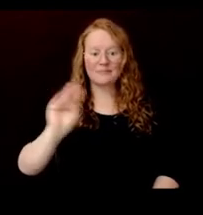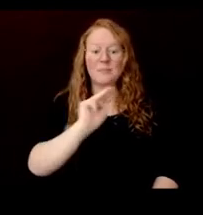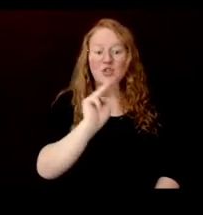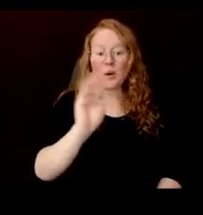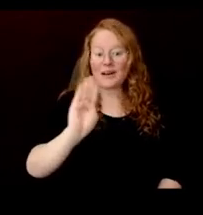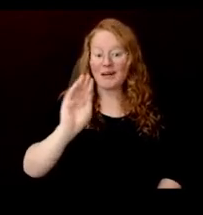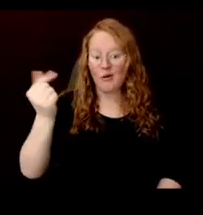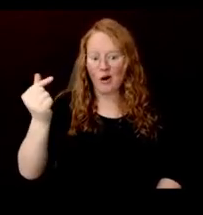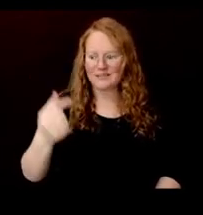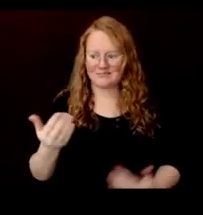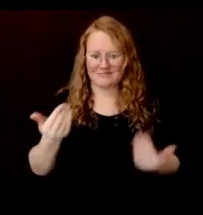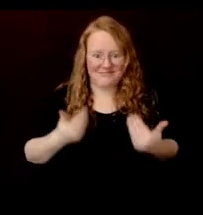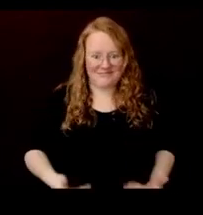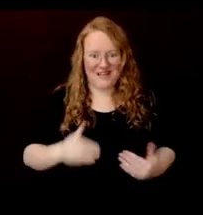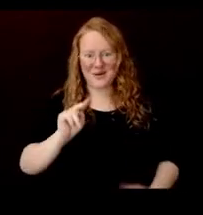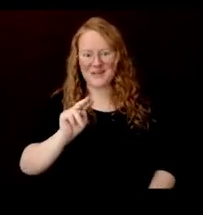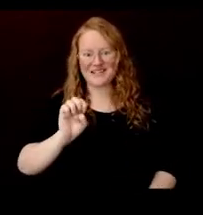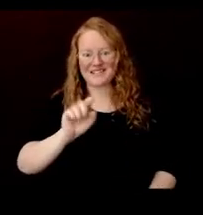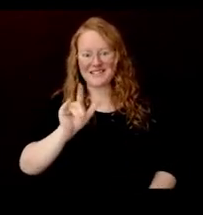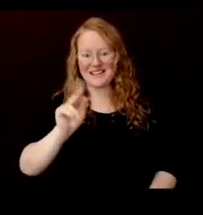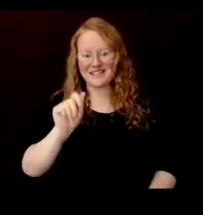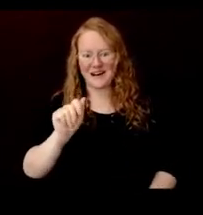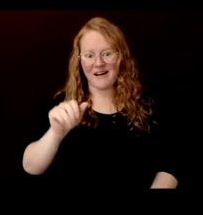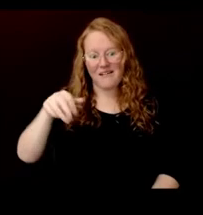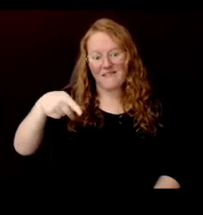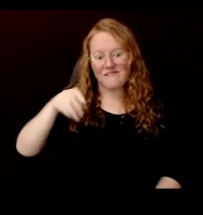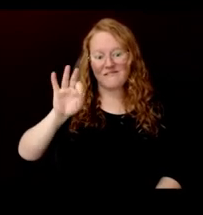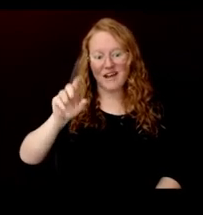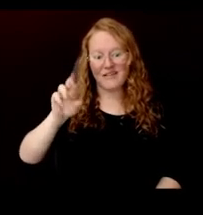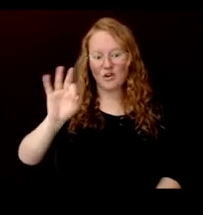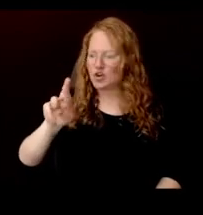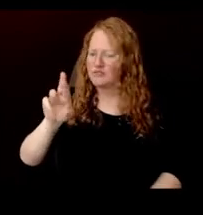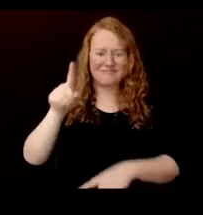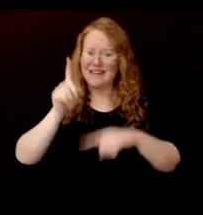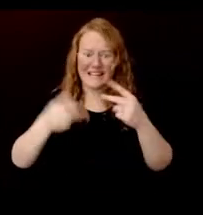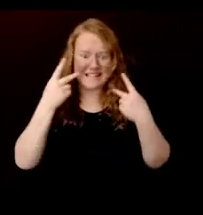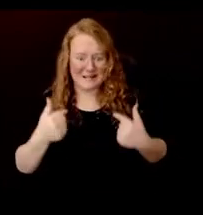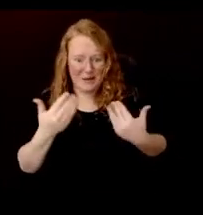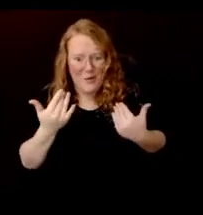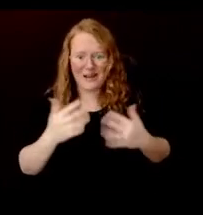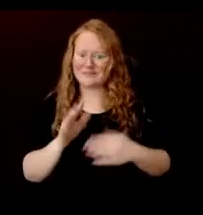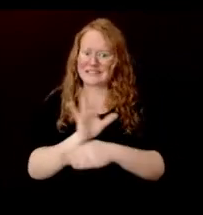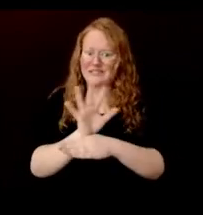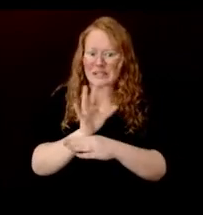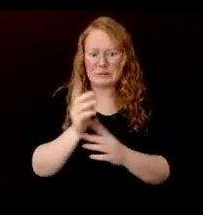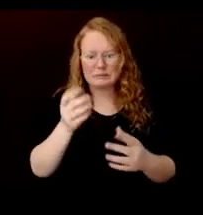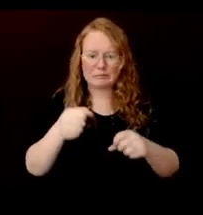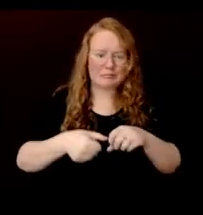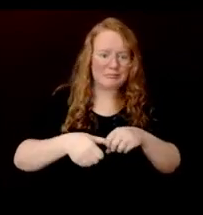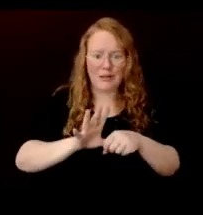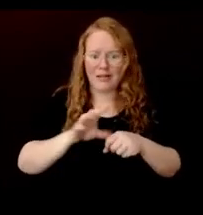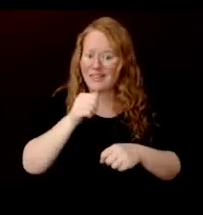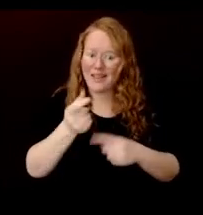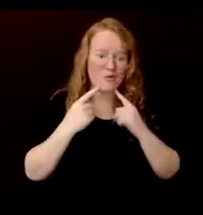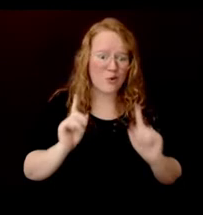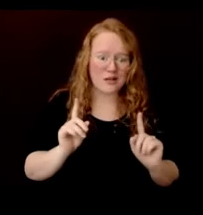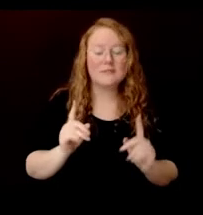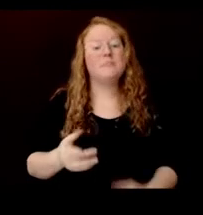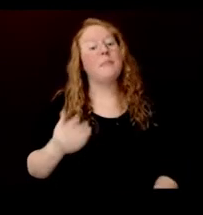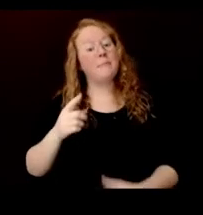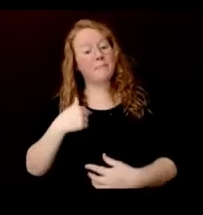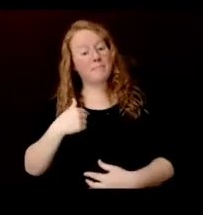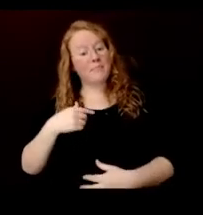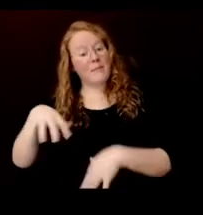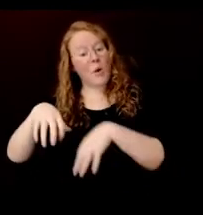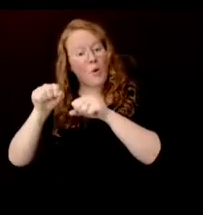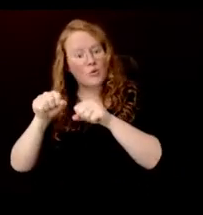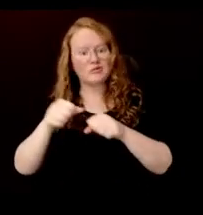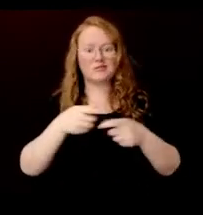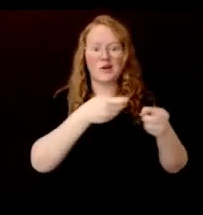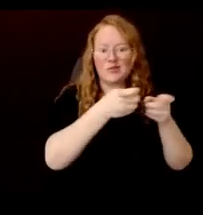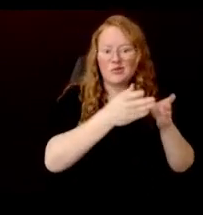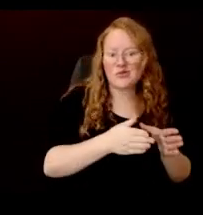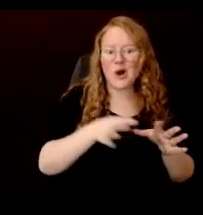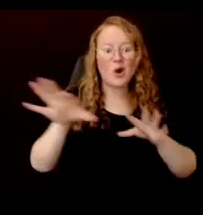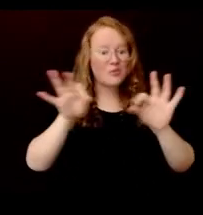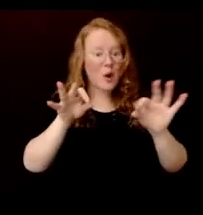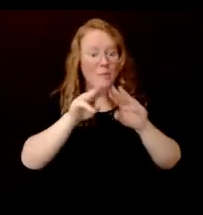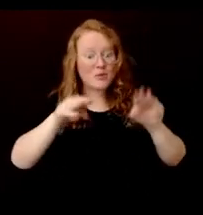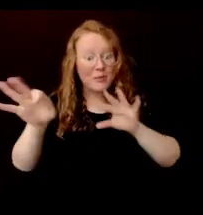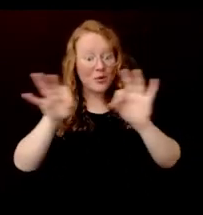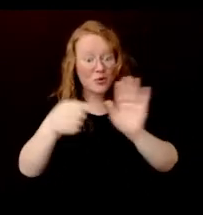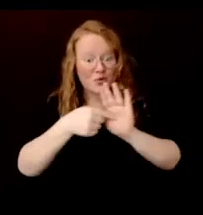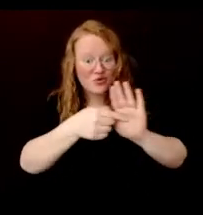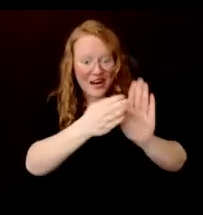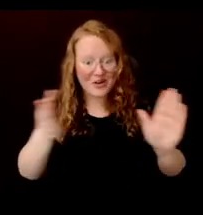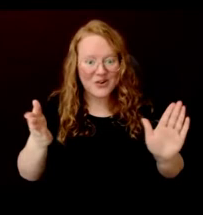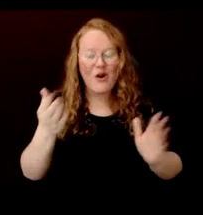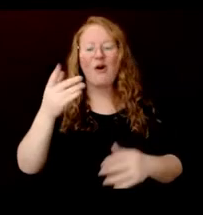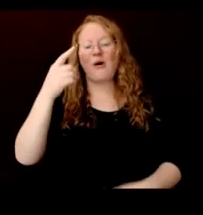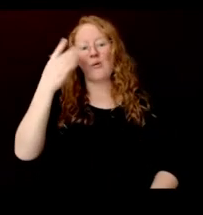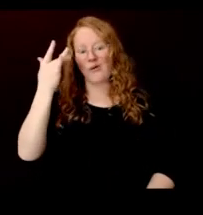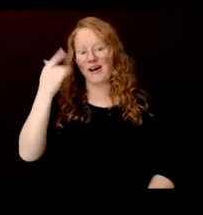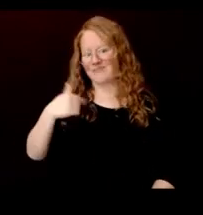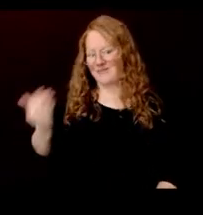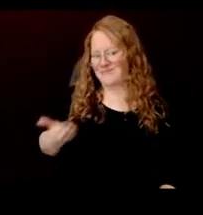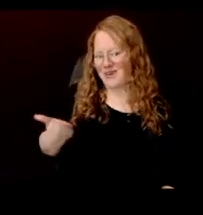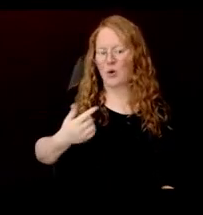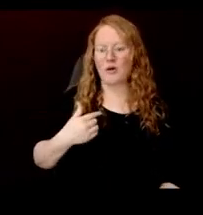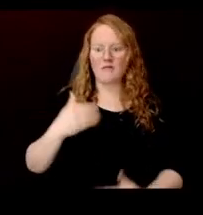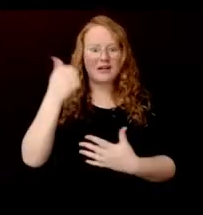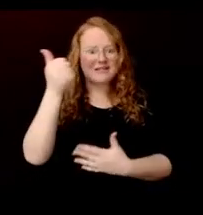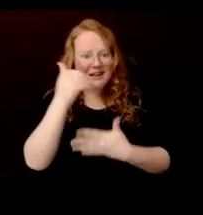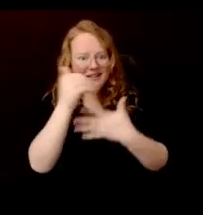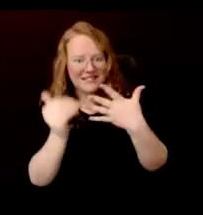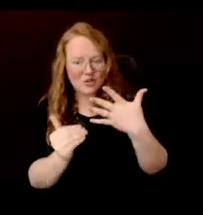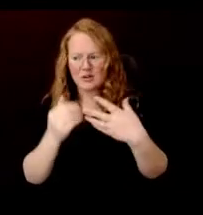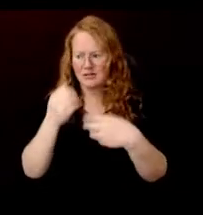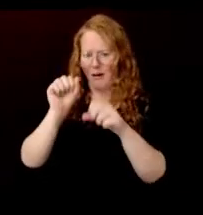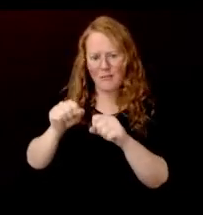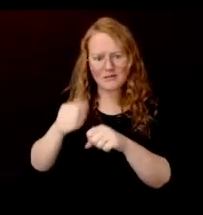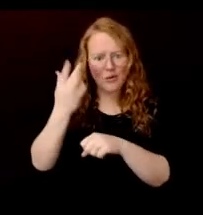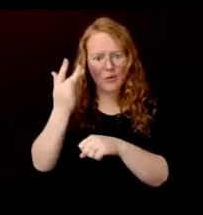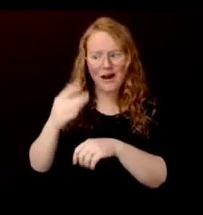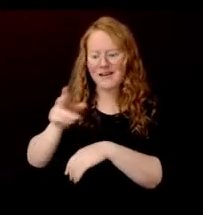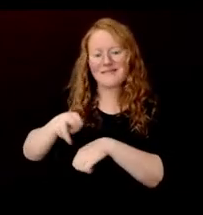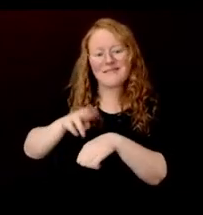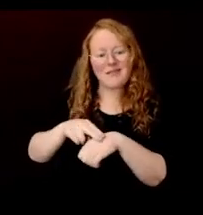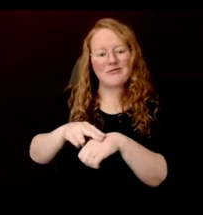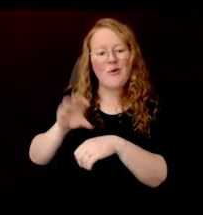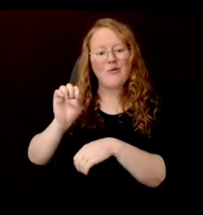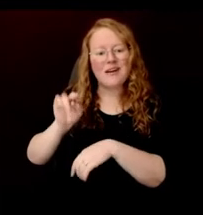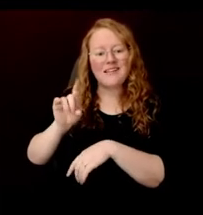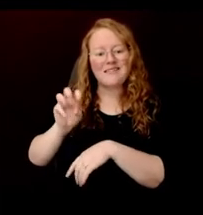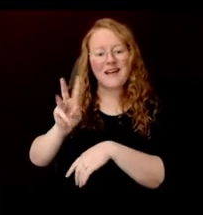I am the Sachs Museum Curator at the Garden and your host/moderator for the ten-part series--"Bioculture: Plants & People Interacting"--organized by the William L. Brown Center and made possible by a major grant from the National Endowment for the Humanities.